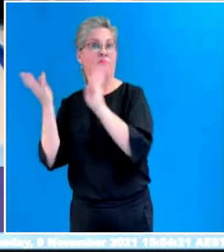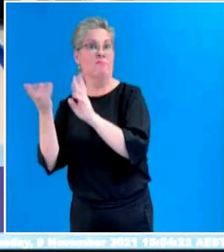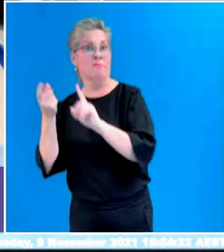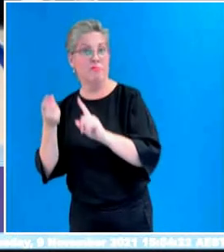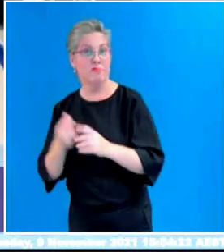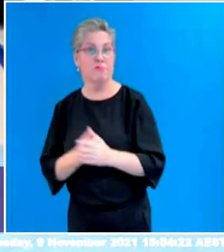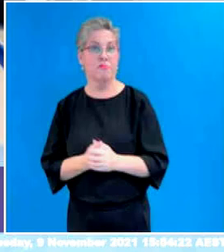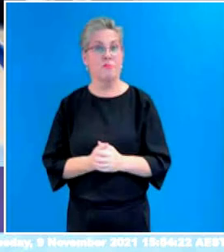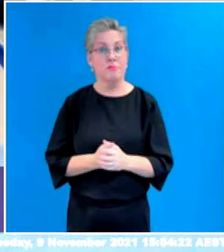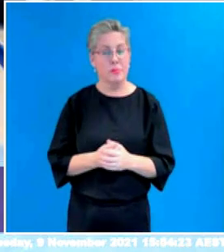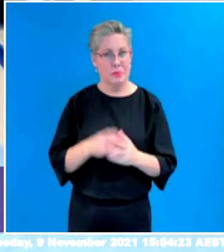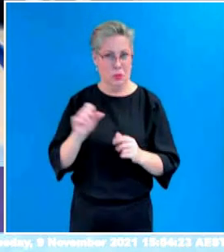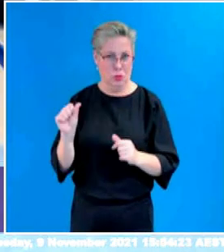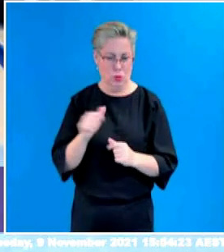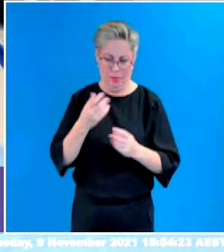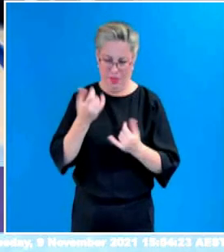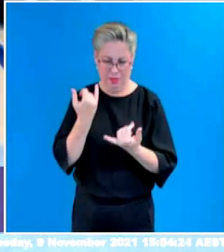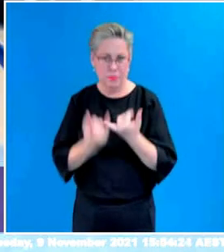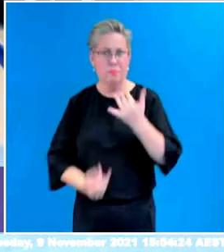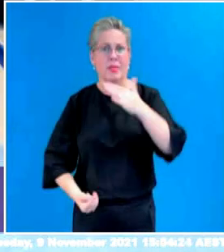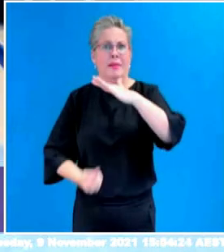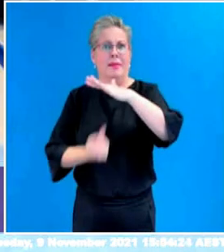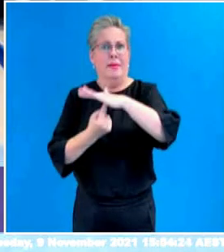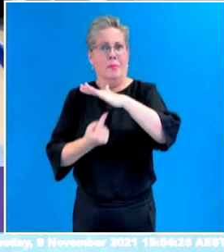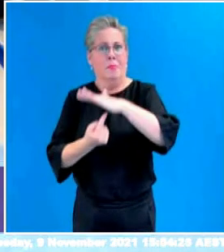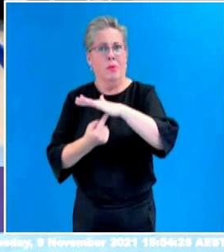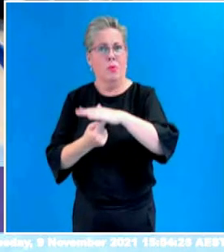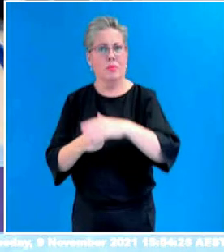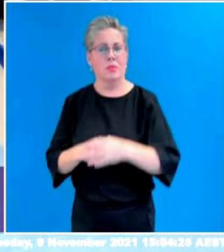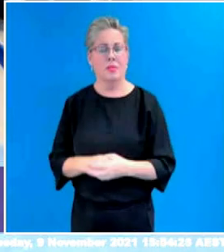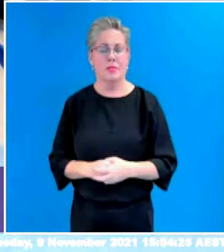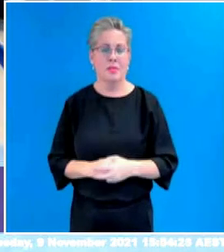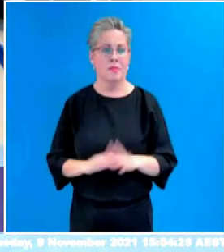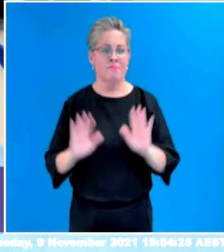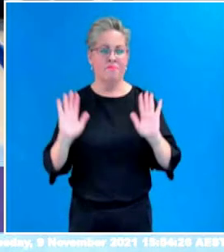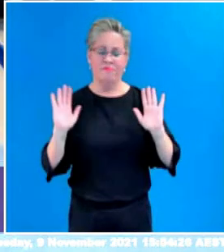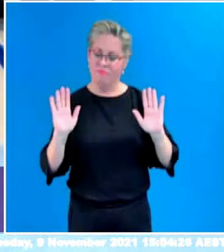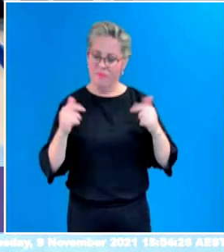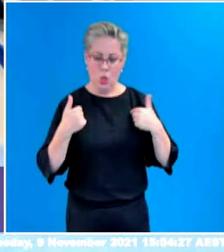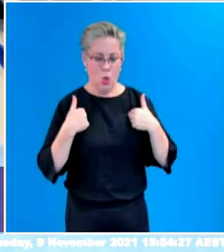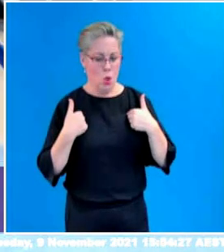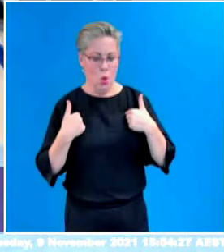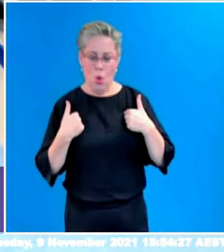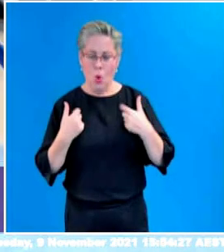I think that my understanding is that the practice is very varied.